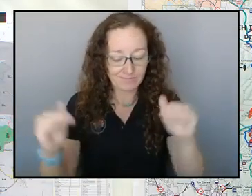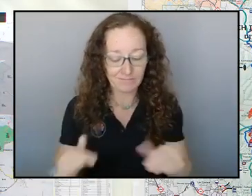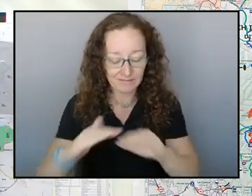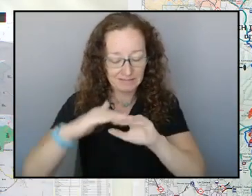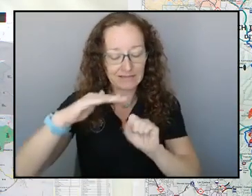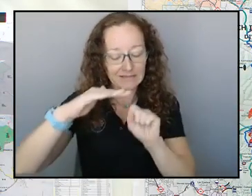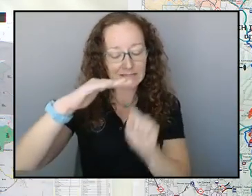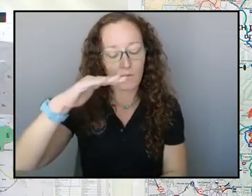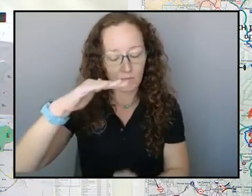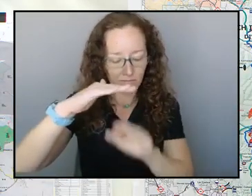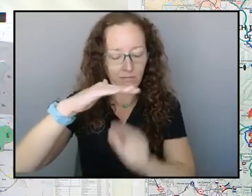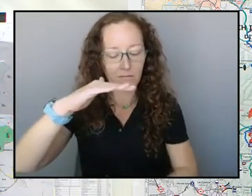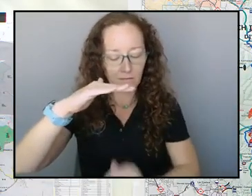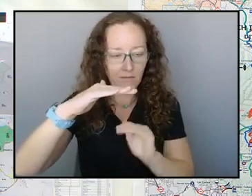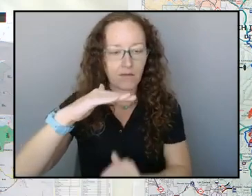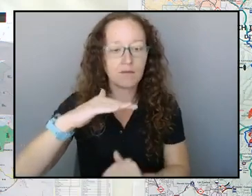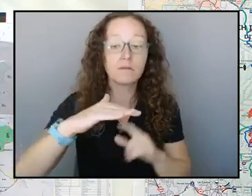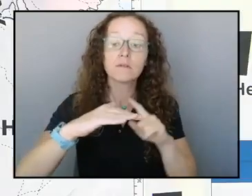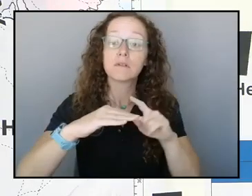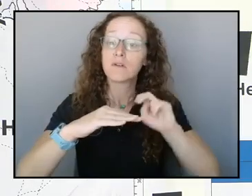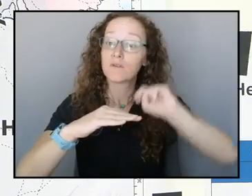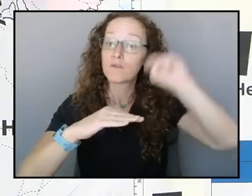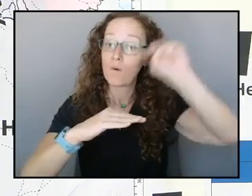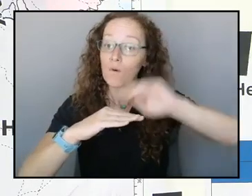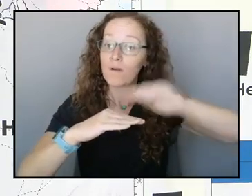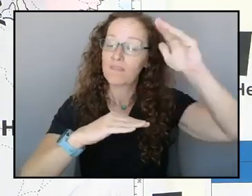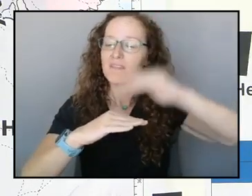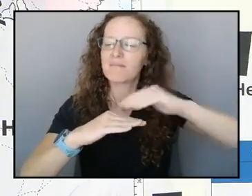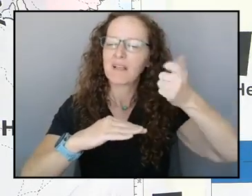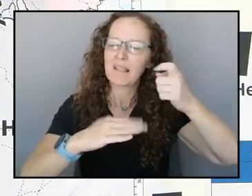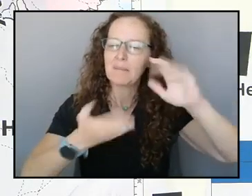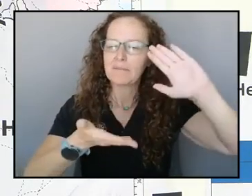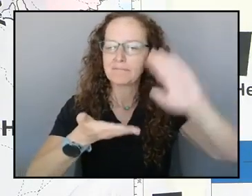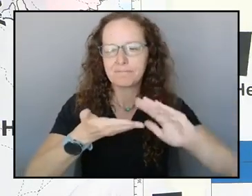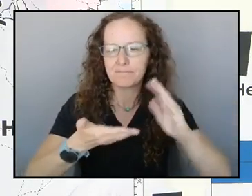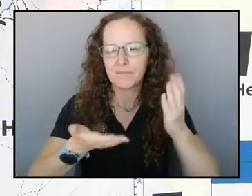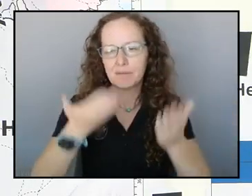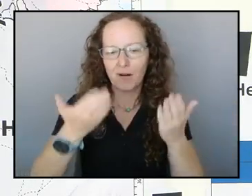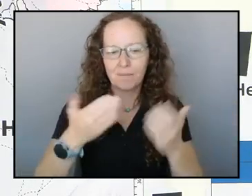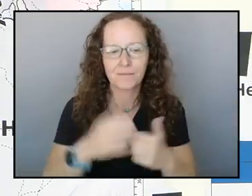North Zone up there but we do have about 15% chance of